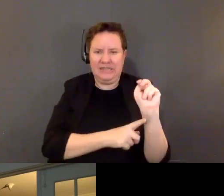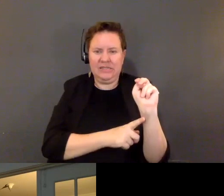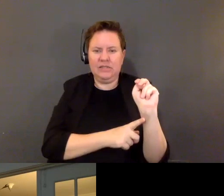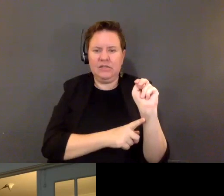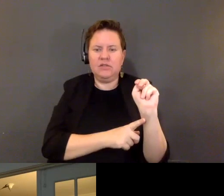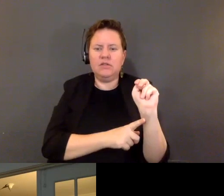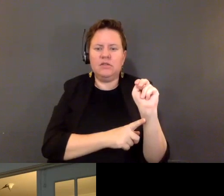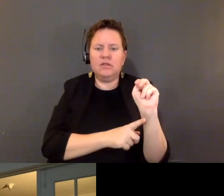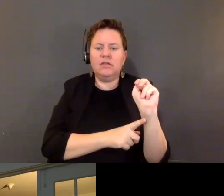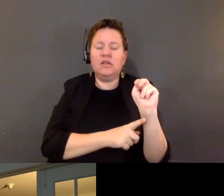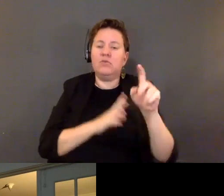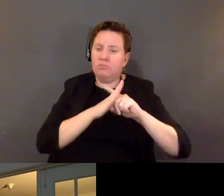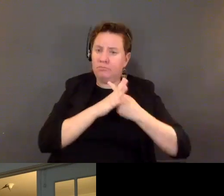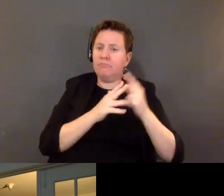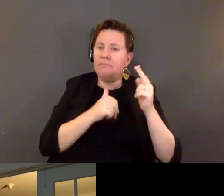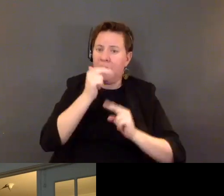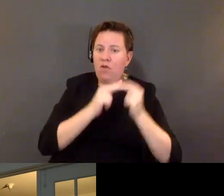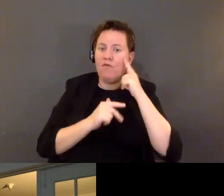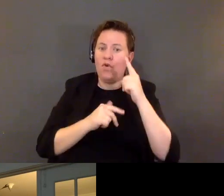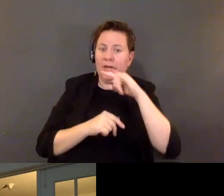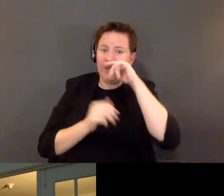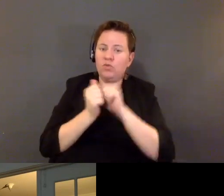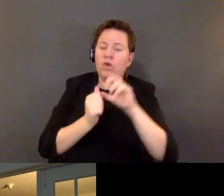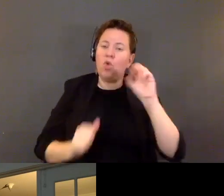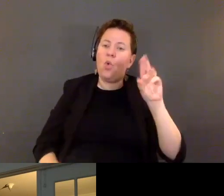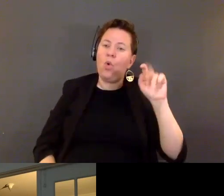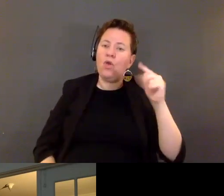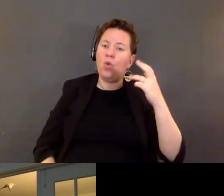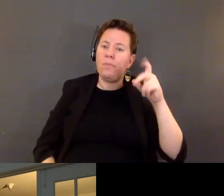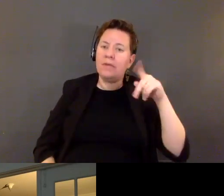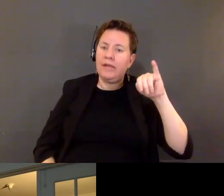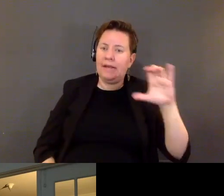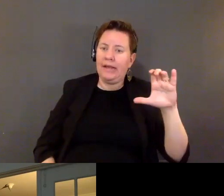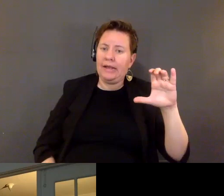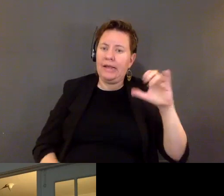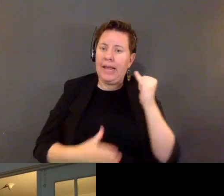it was originally built for kids with orthopedic impairments but by the time i went there it had a